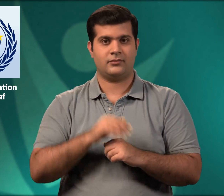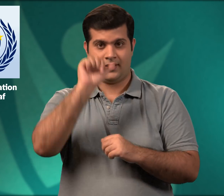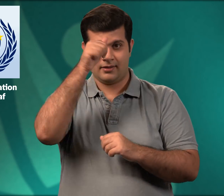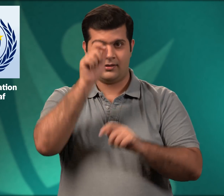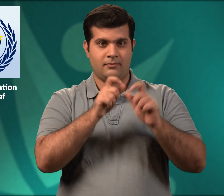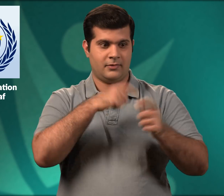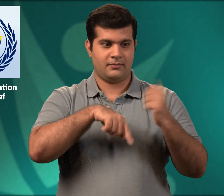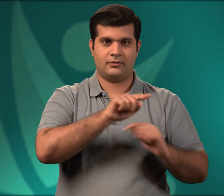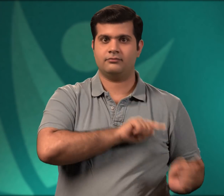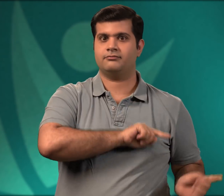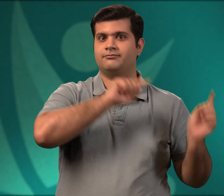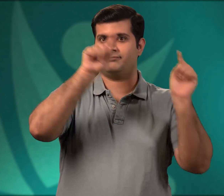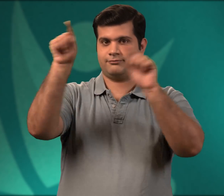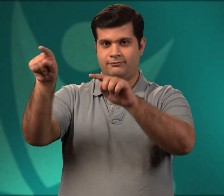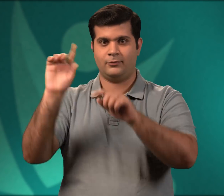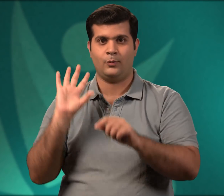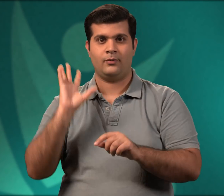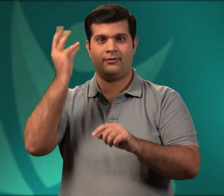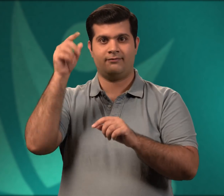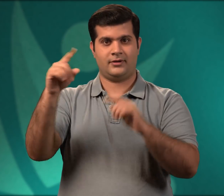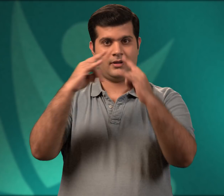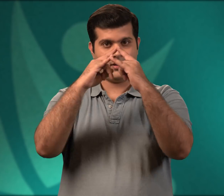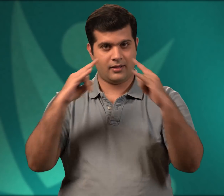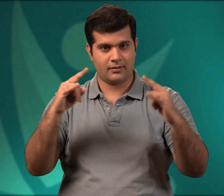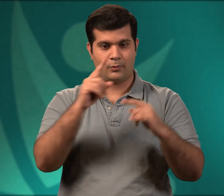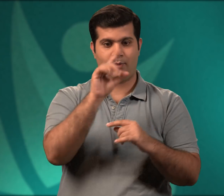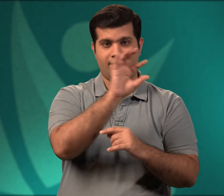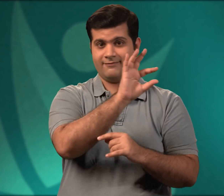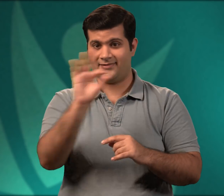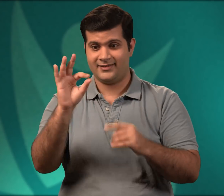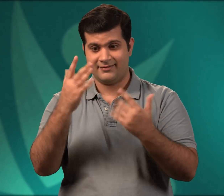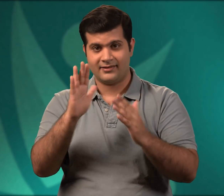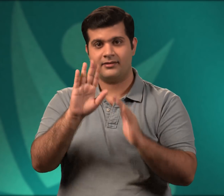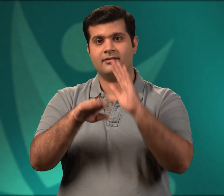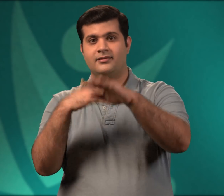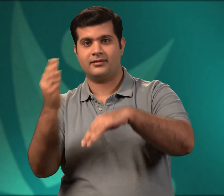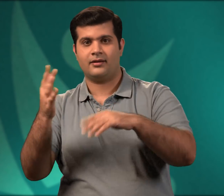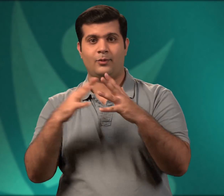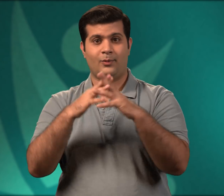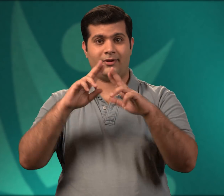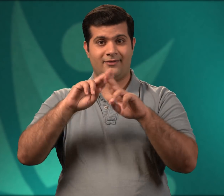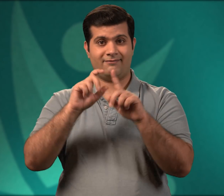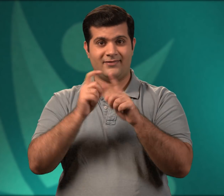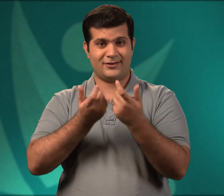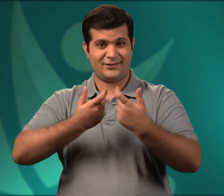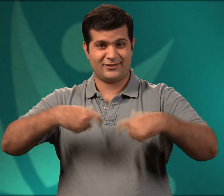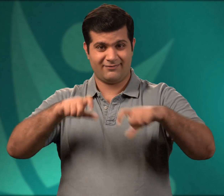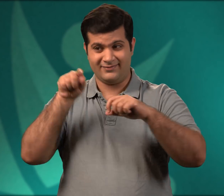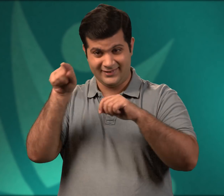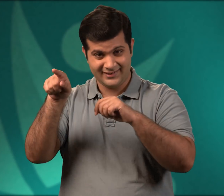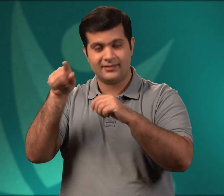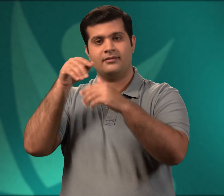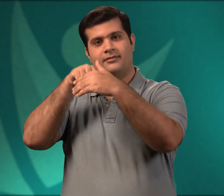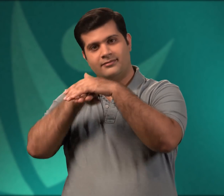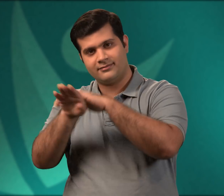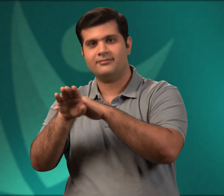Delegates from India attended the WFDYS week long camp after which they attended the WFD conference.